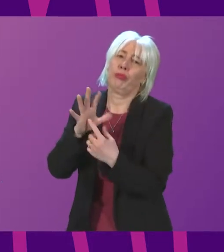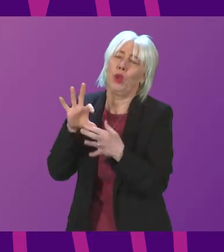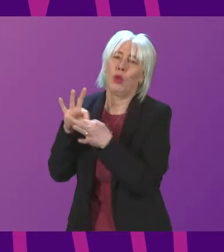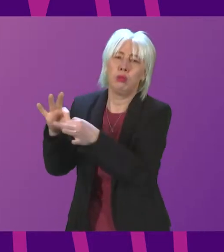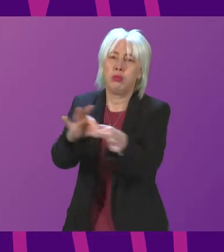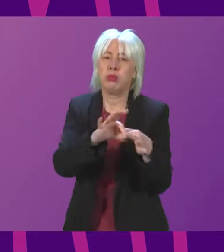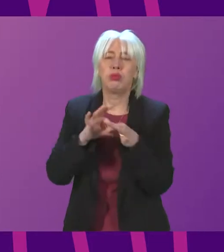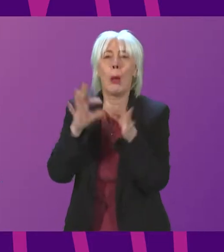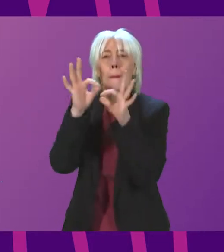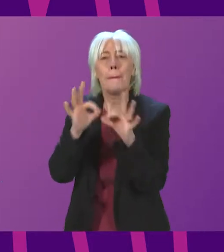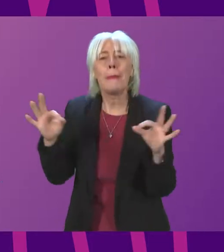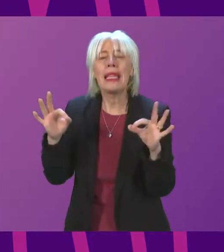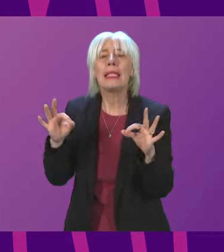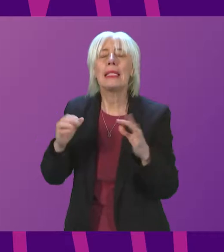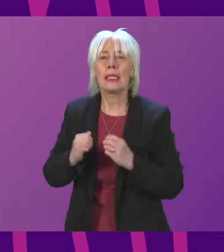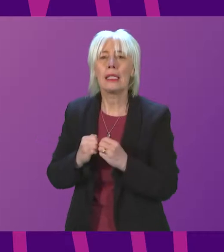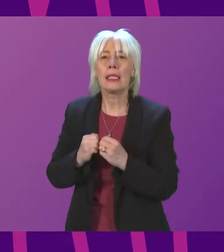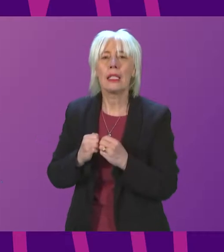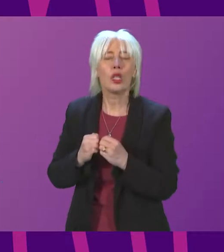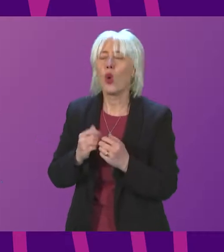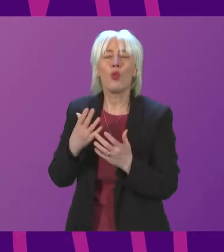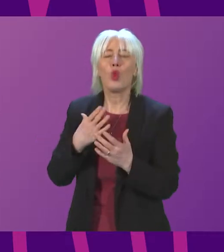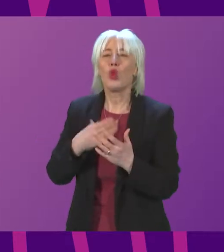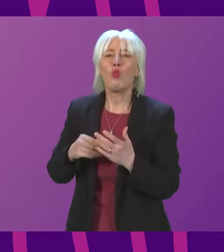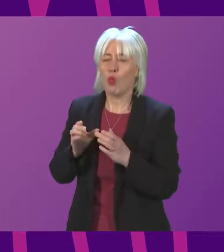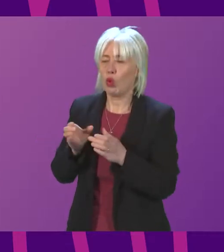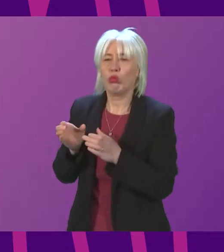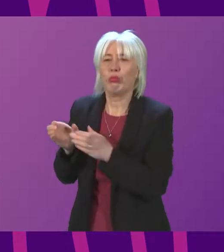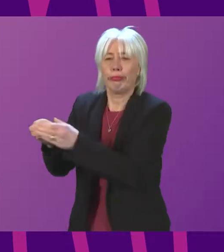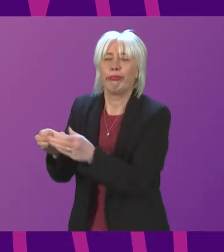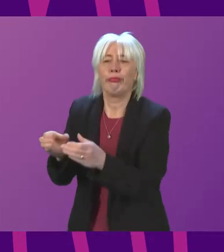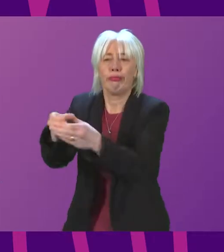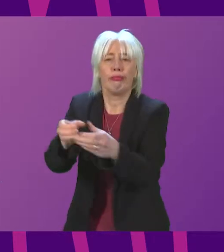is a risk of creating what we might call parallel communities, where we live side